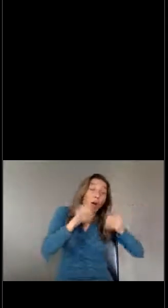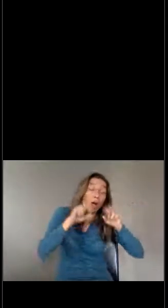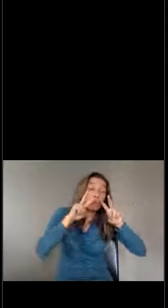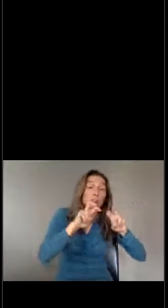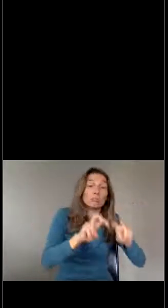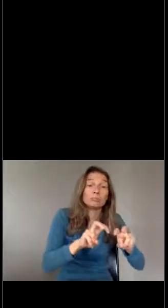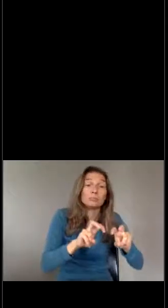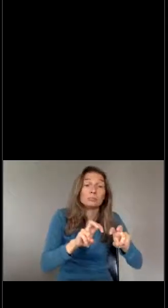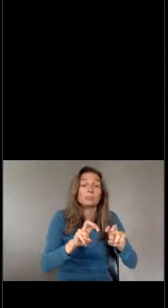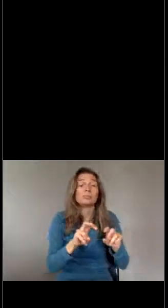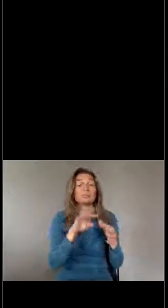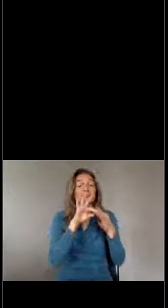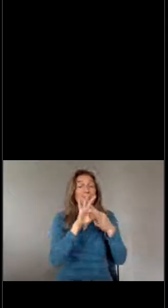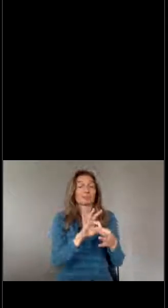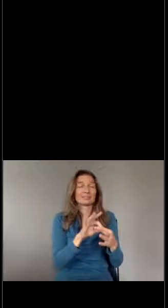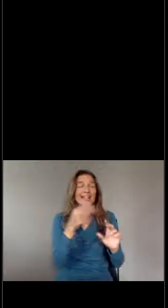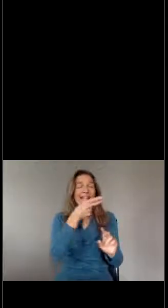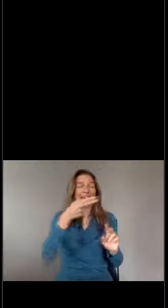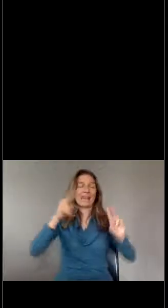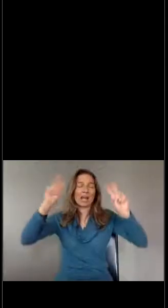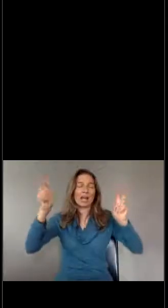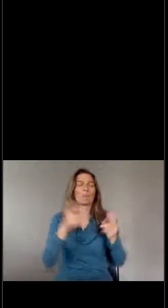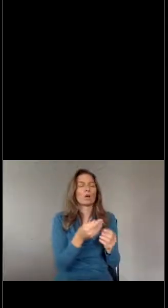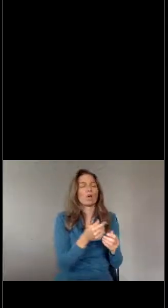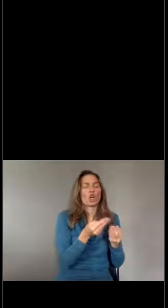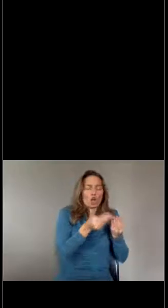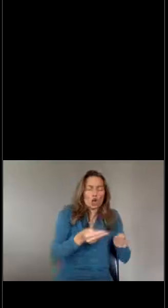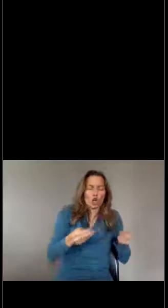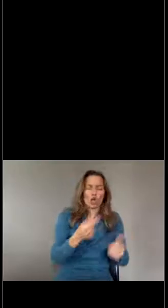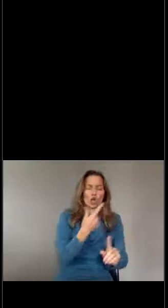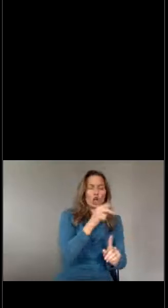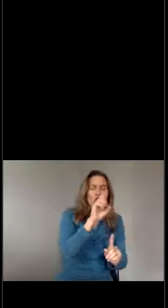about their spending patterns on disability-related goods and services.